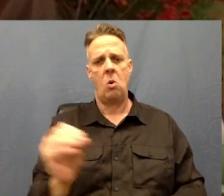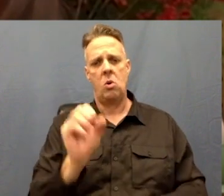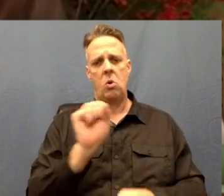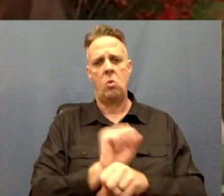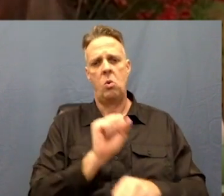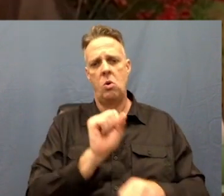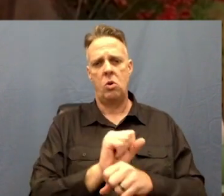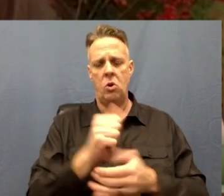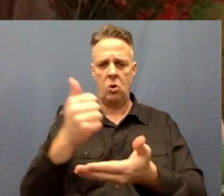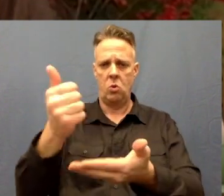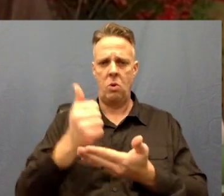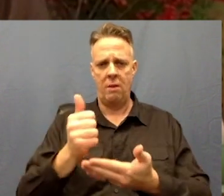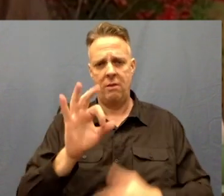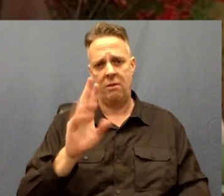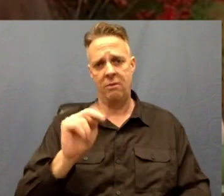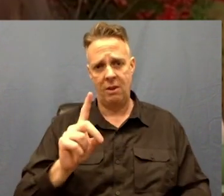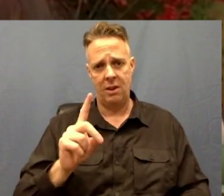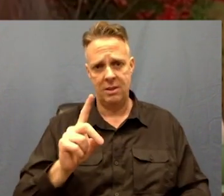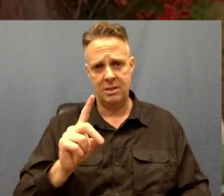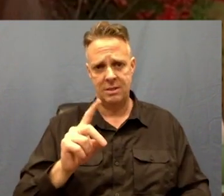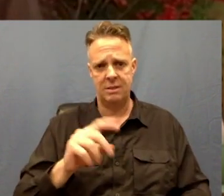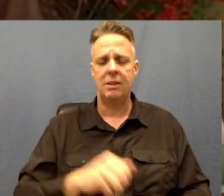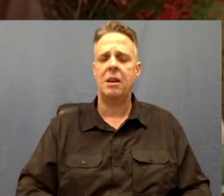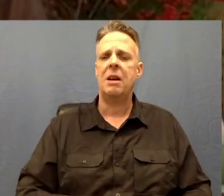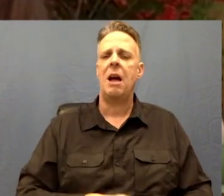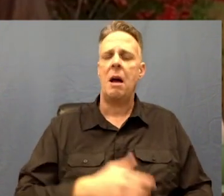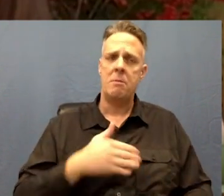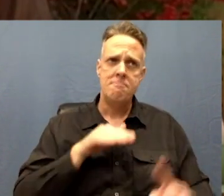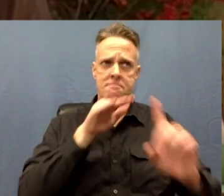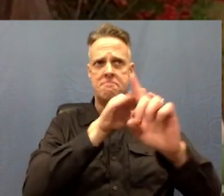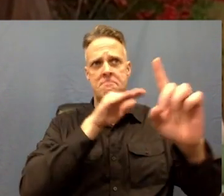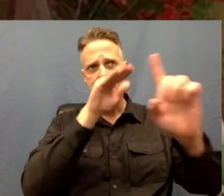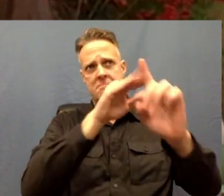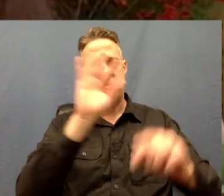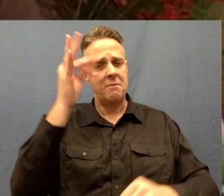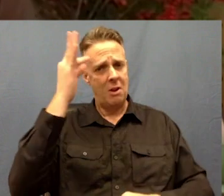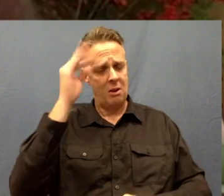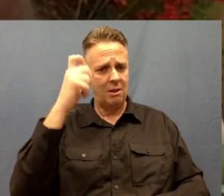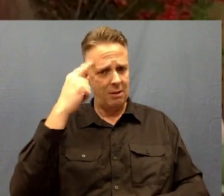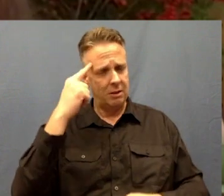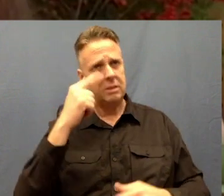AND TO CONTINUE APPLYING PRESSURE TO OUR FEDERAL GOVERNMENT TO PROVIDE MEANINGFUL RELIEF FOR EVERYONE CURRENTLY